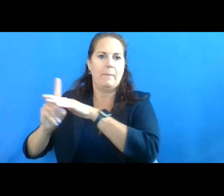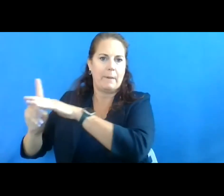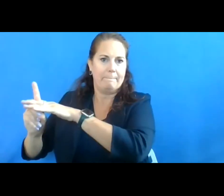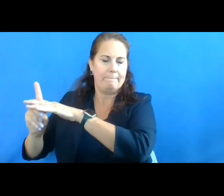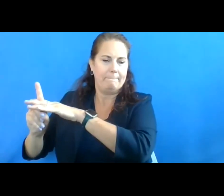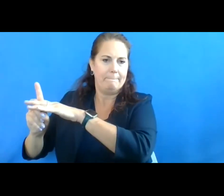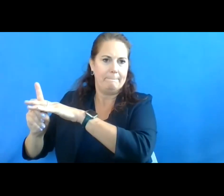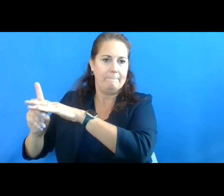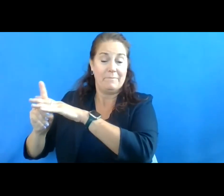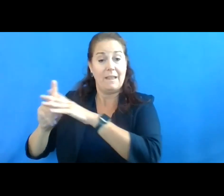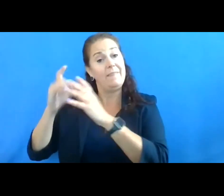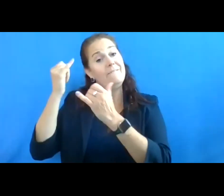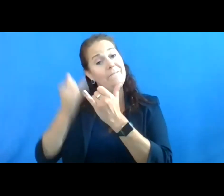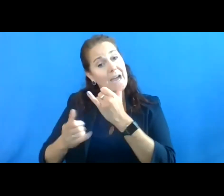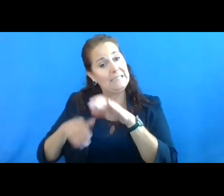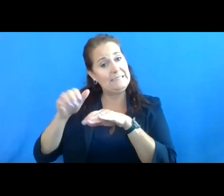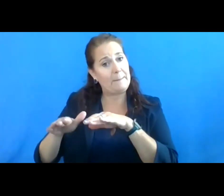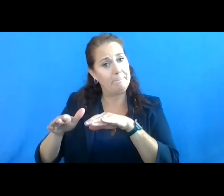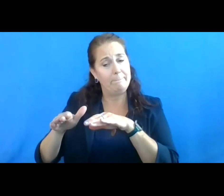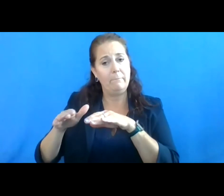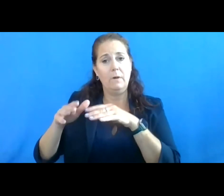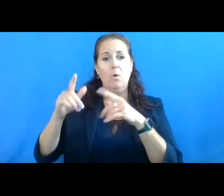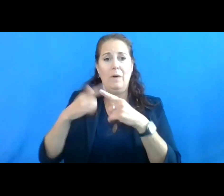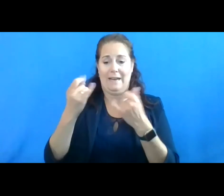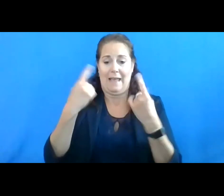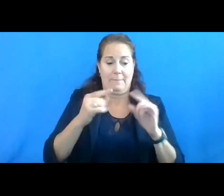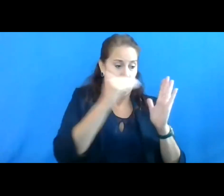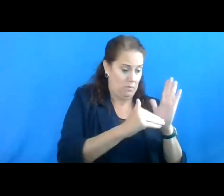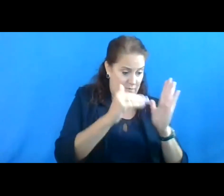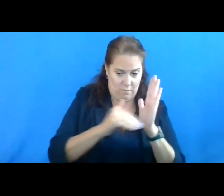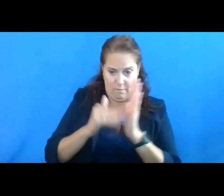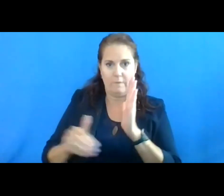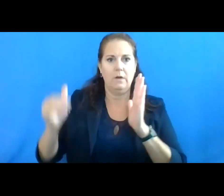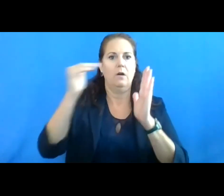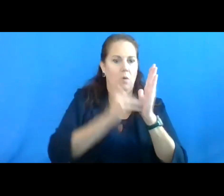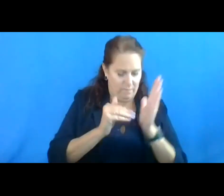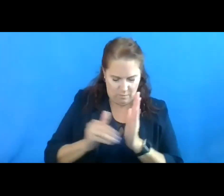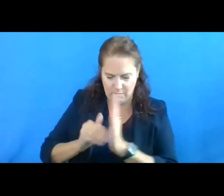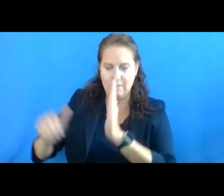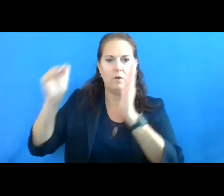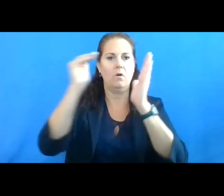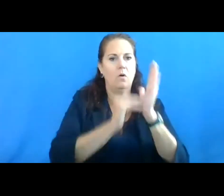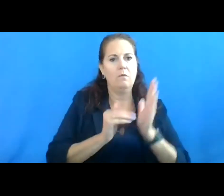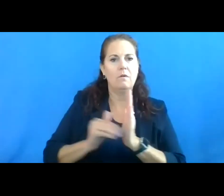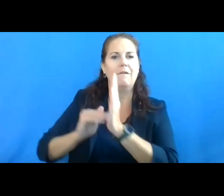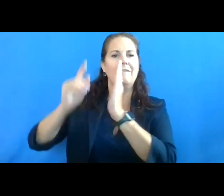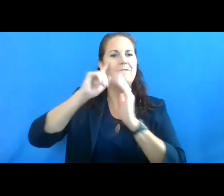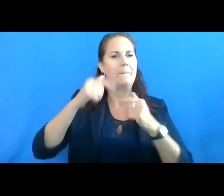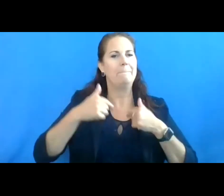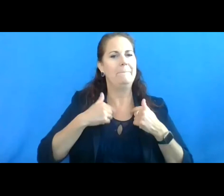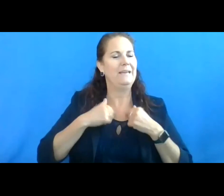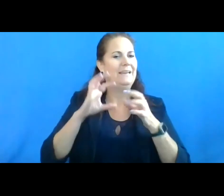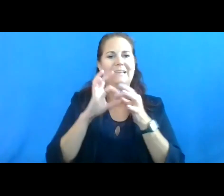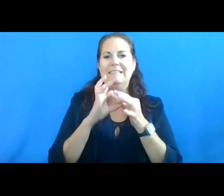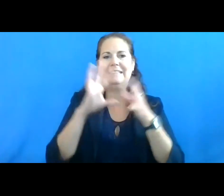And when this happens over and over again, then for me it was disassociated amnesia.